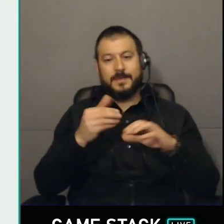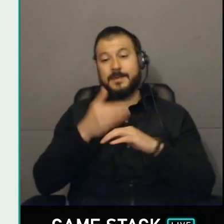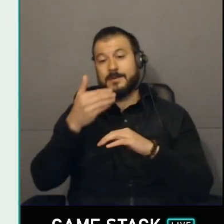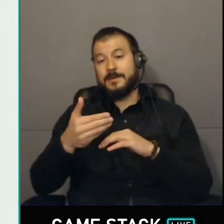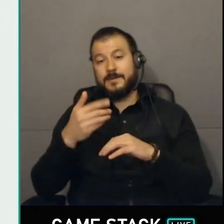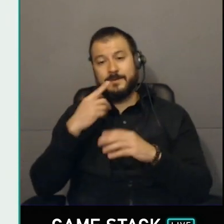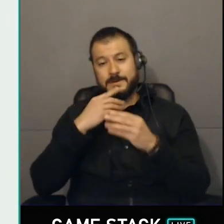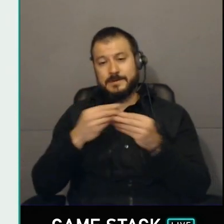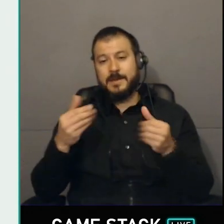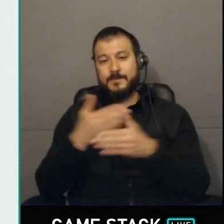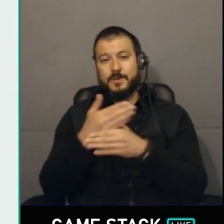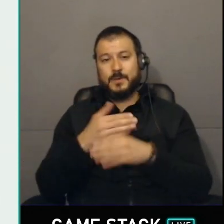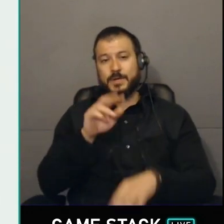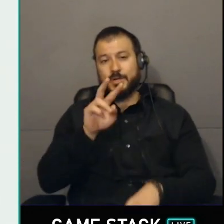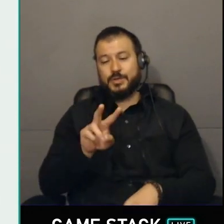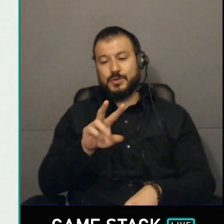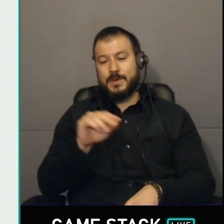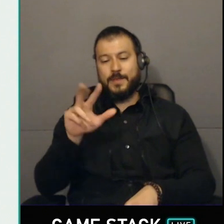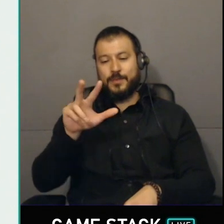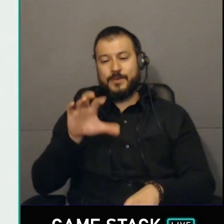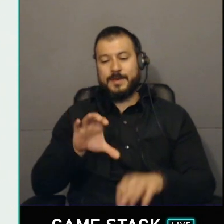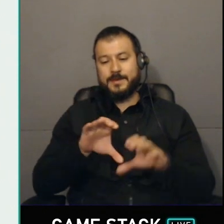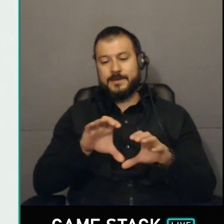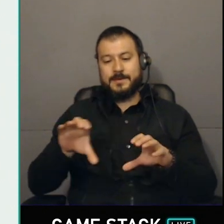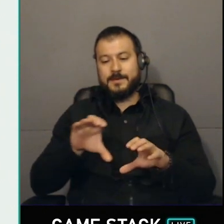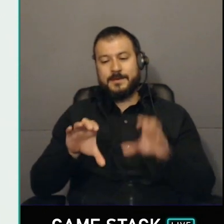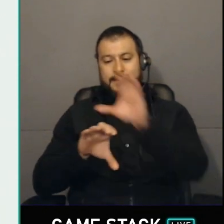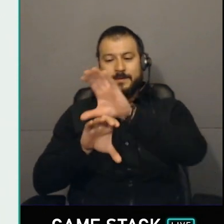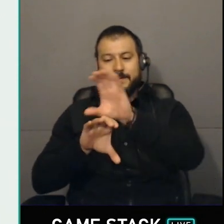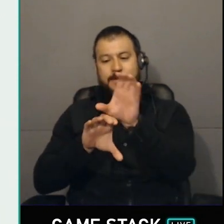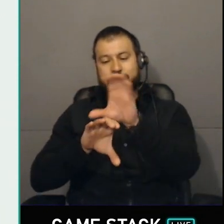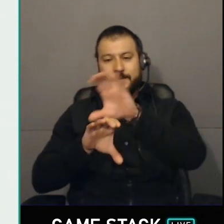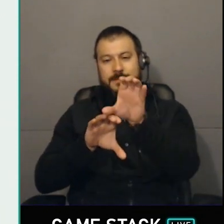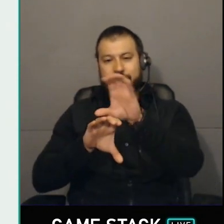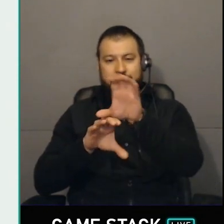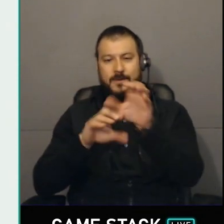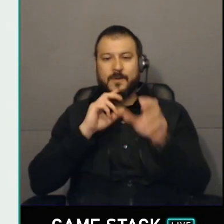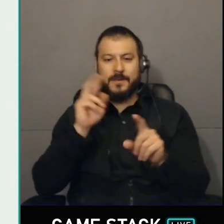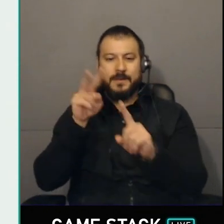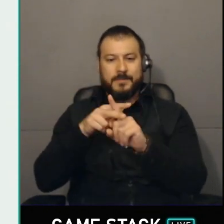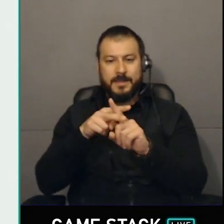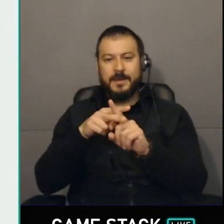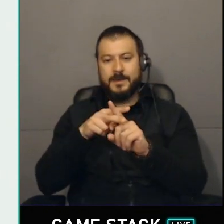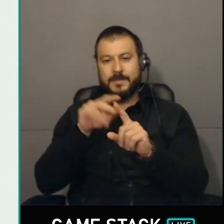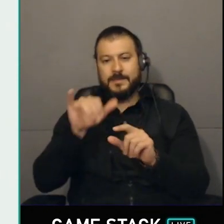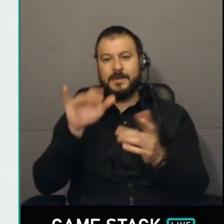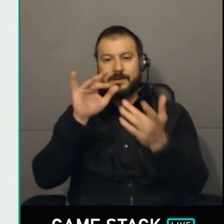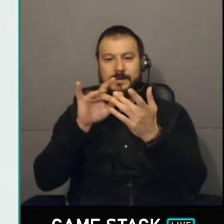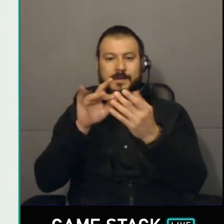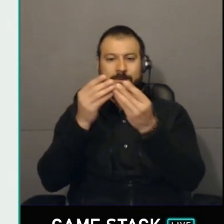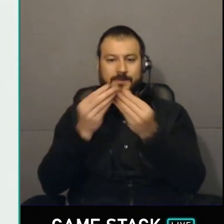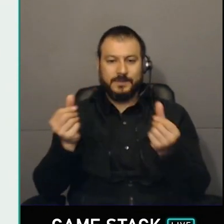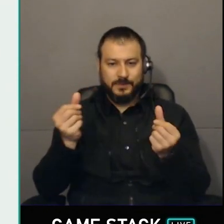body two and body three, and that is going to apply our contact resolution and our friction calculation, which is also going to